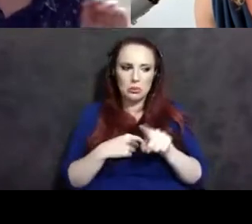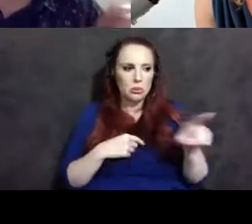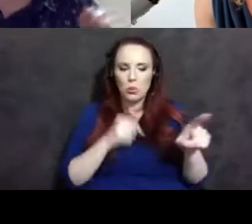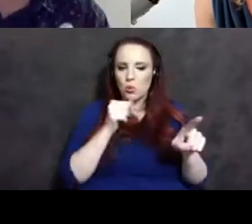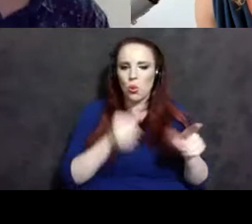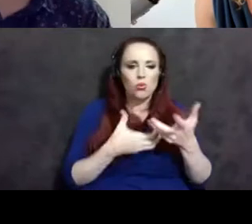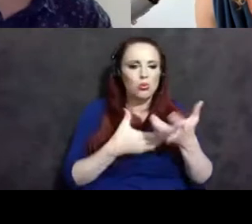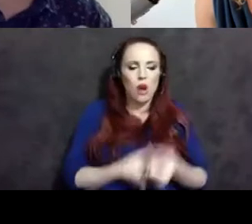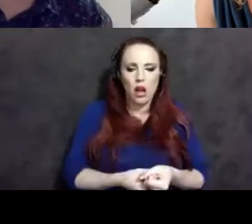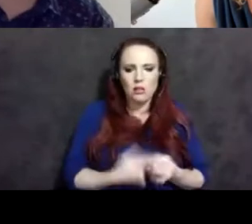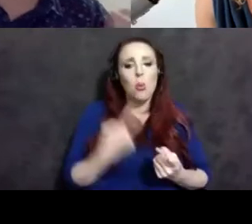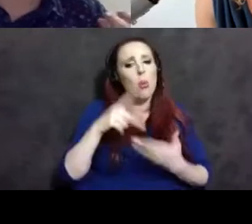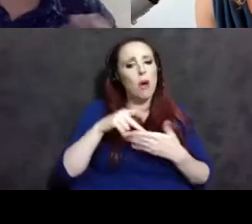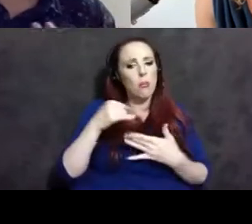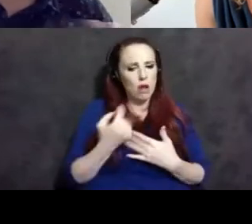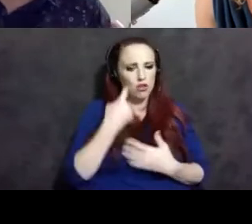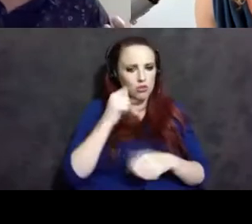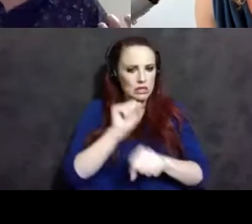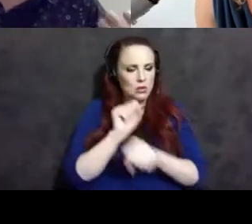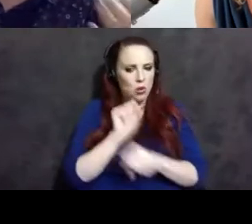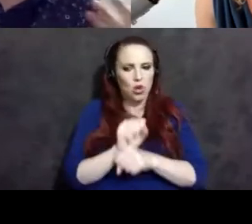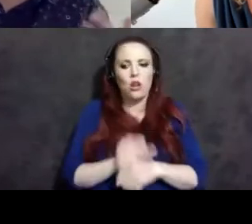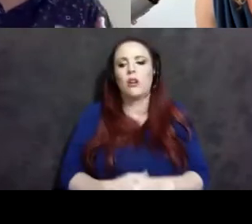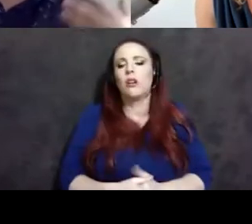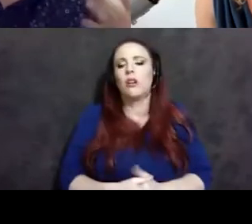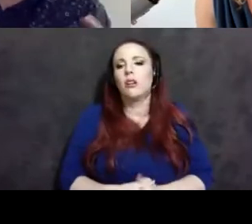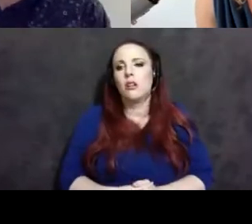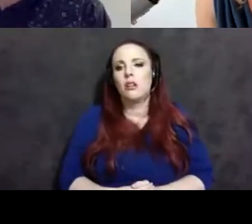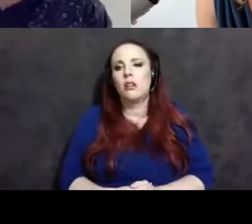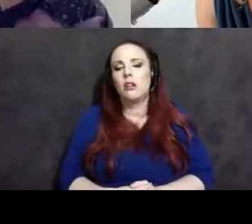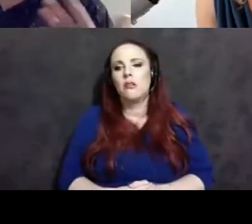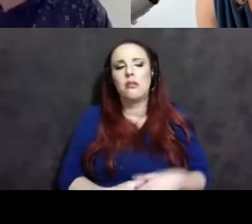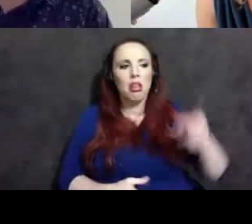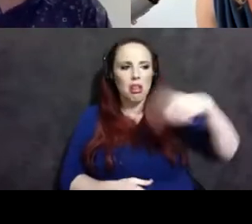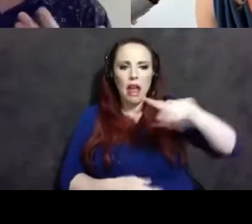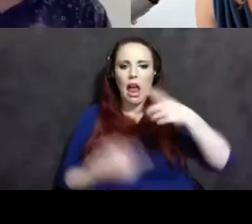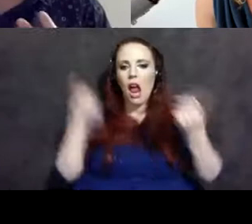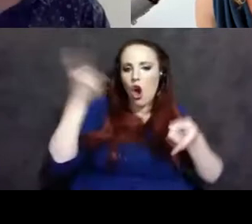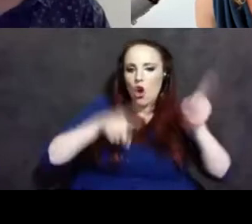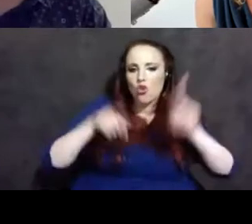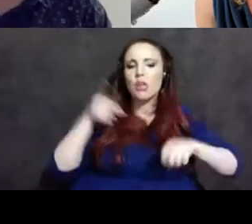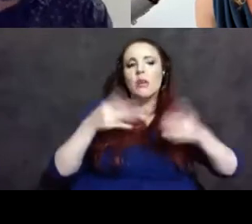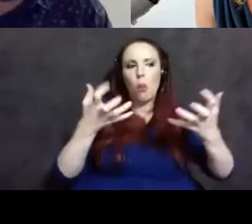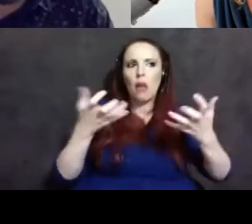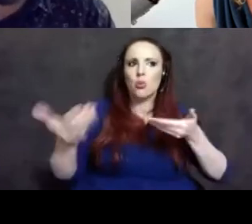In one of the projects I was working on recently, cannot agree on hiring more black women engineers,